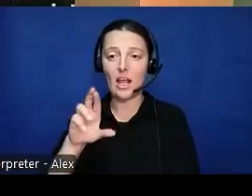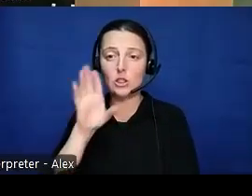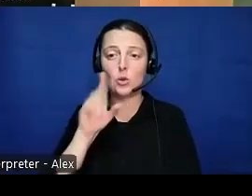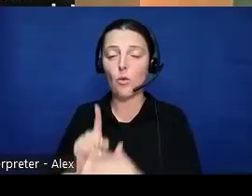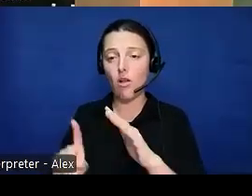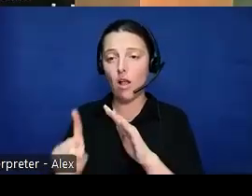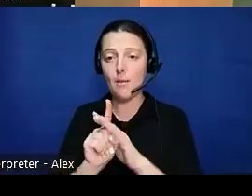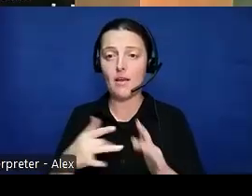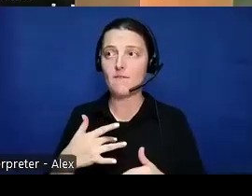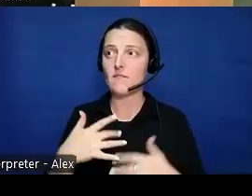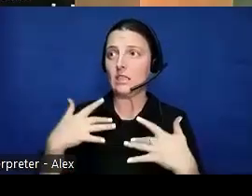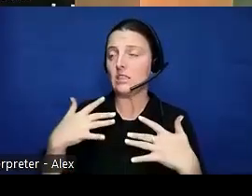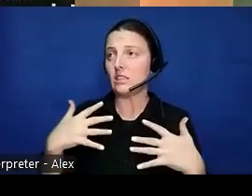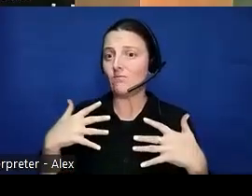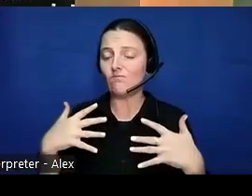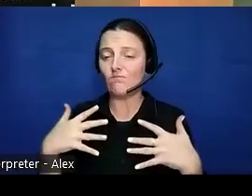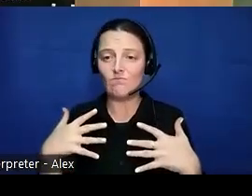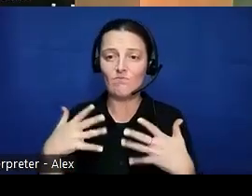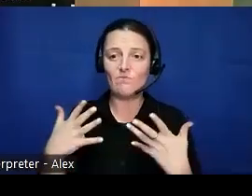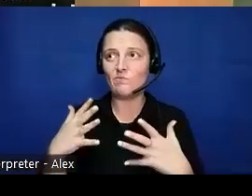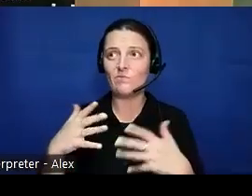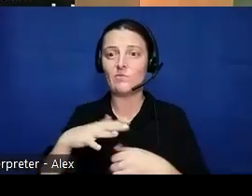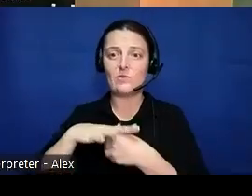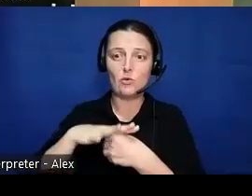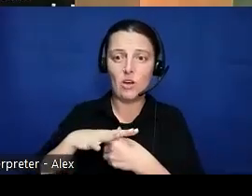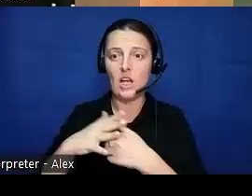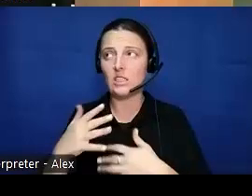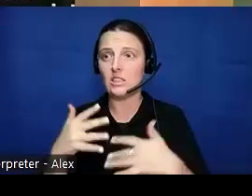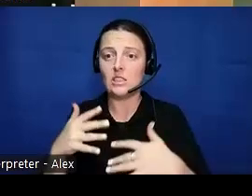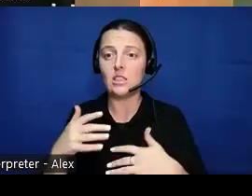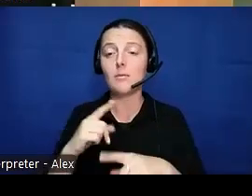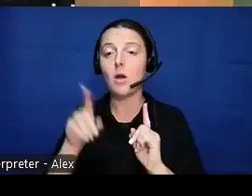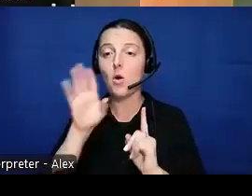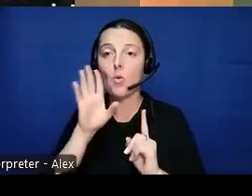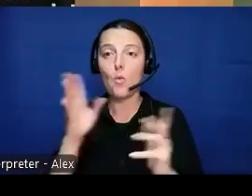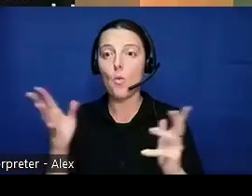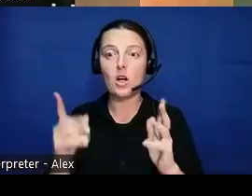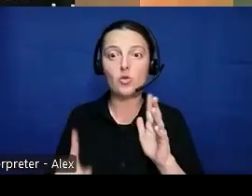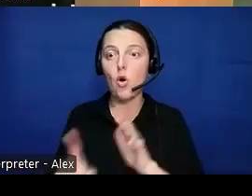the thing that stands out is depression. And so, it's always the depression that seems to be a look